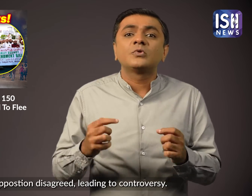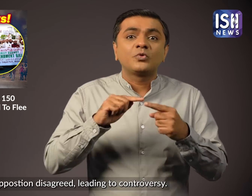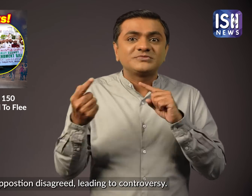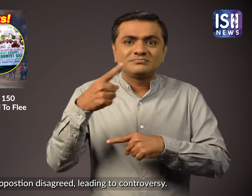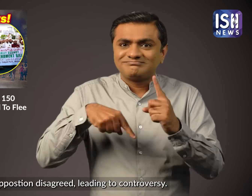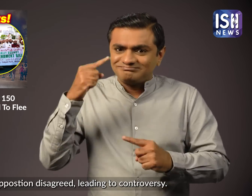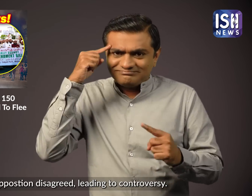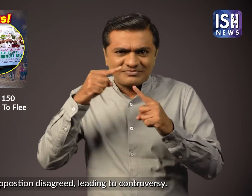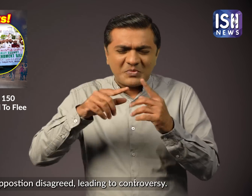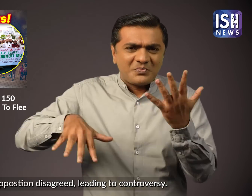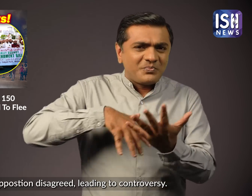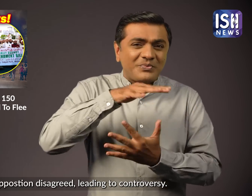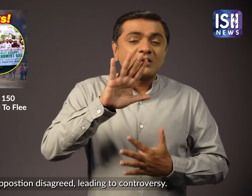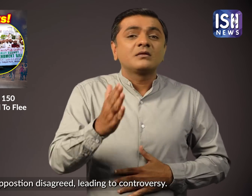But oppostion disagreed, leading to controversy.